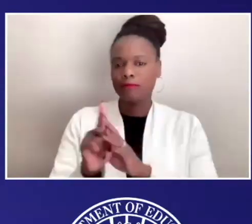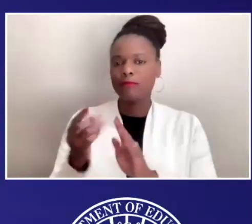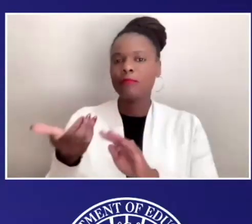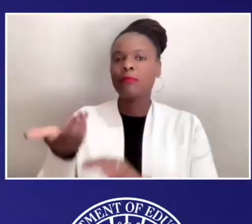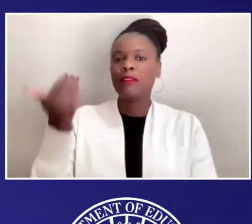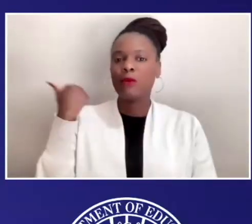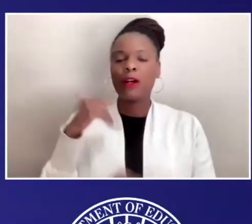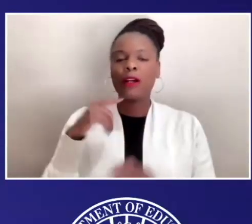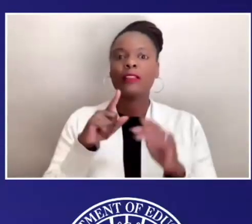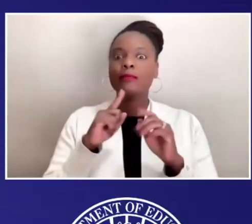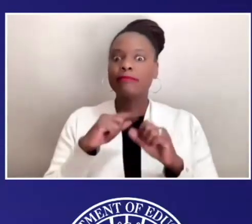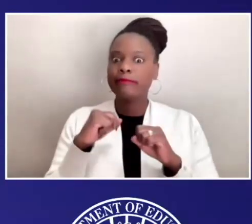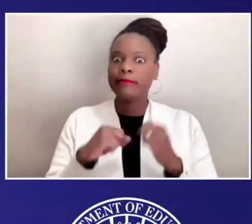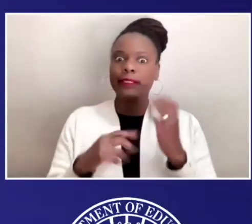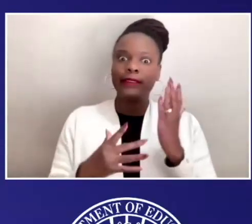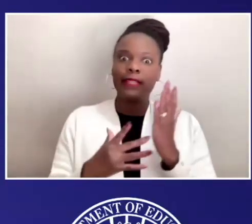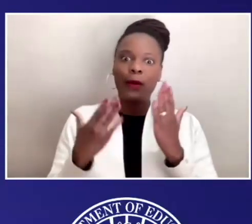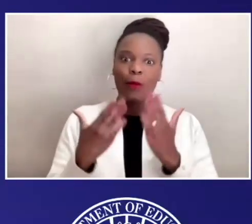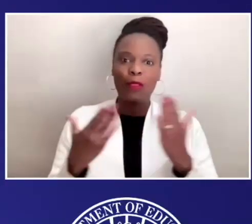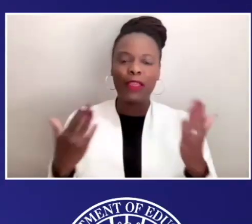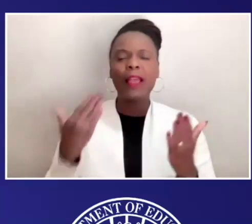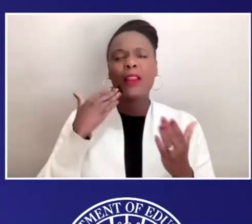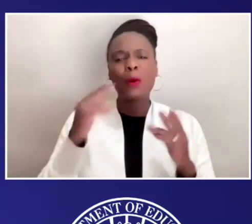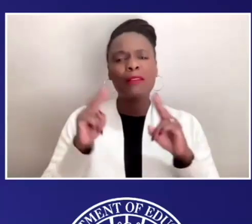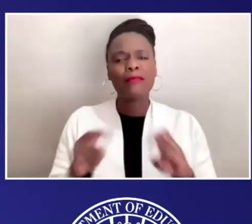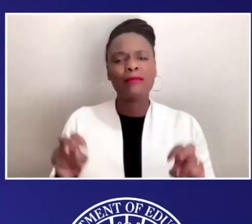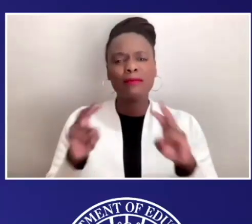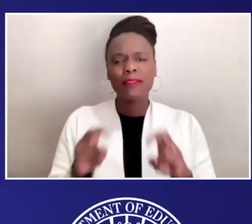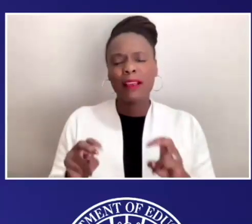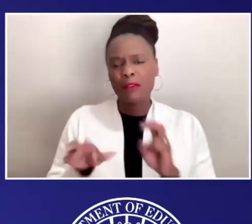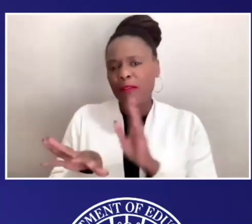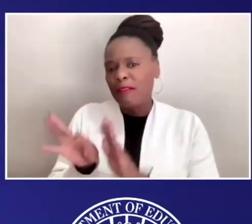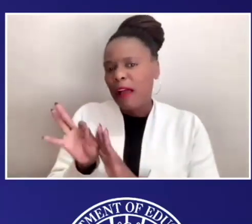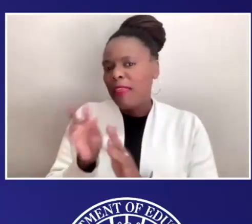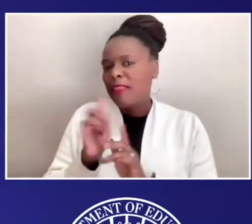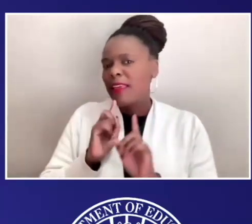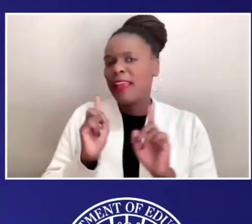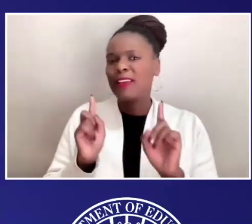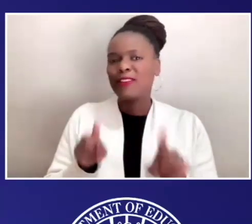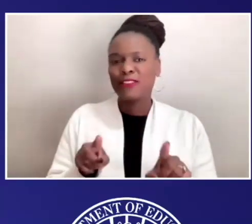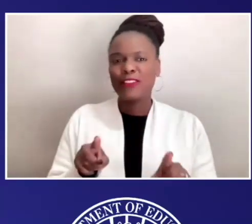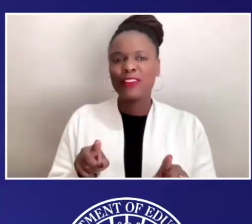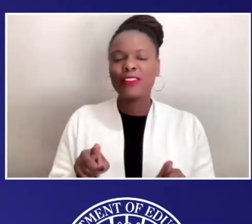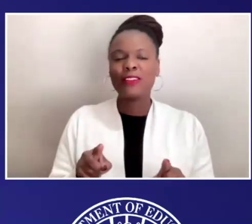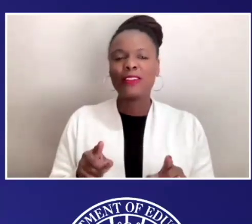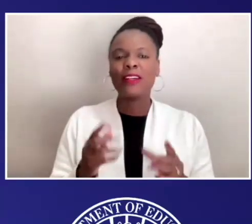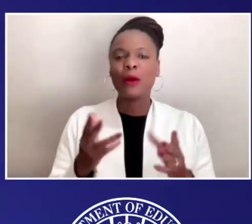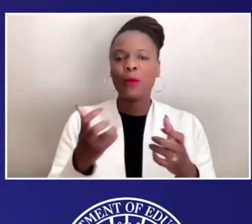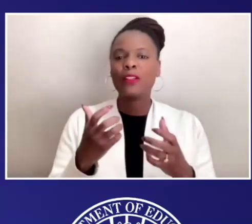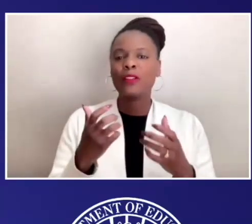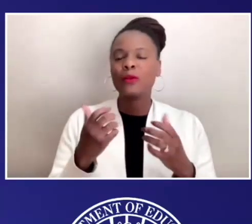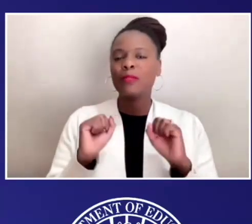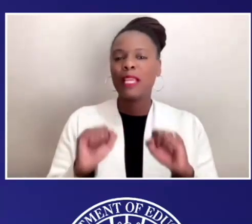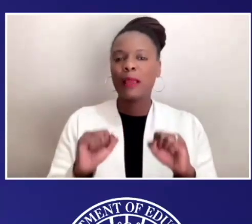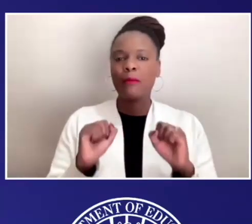and I know we've looked at it. I just got to find the answer. And I want to be able to explain exactly why to you in detail.